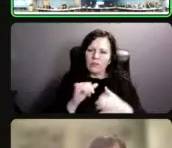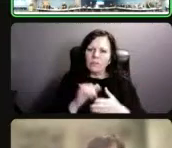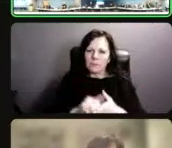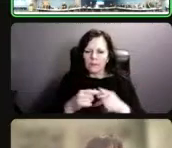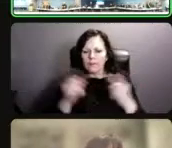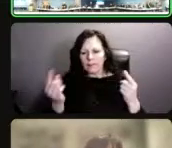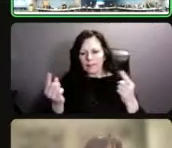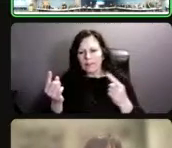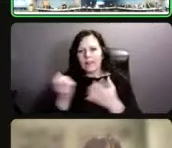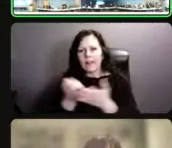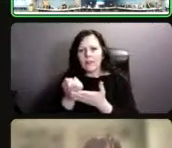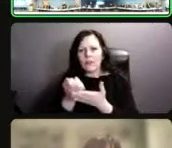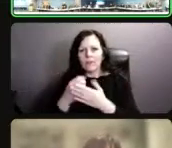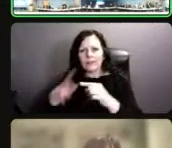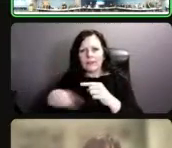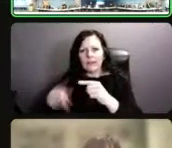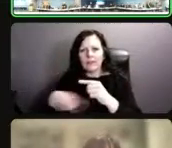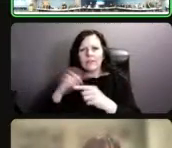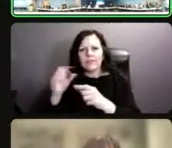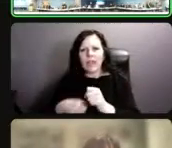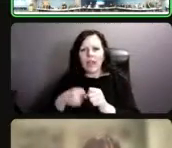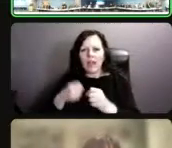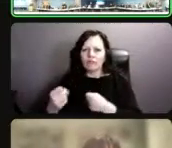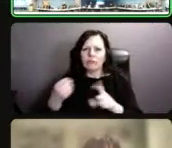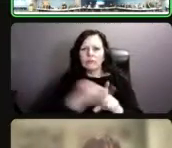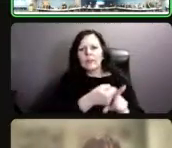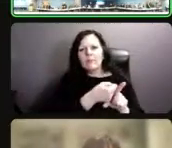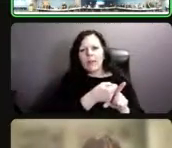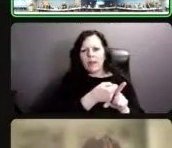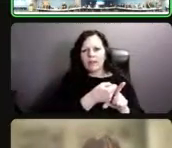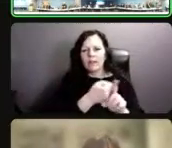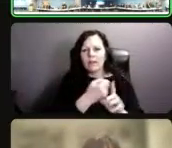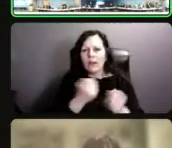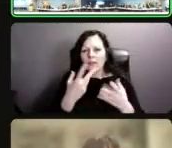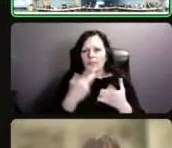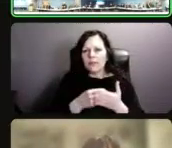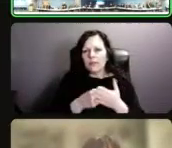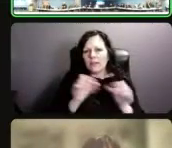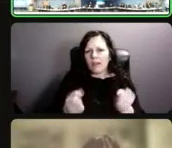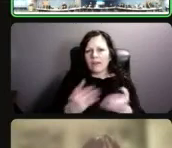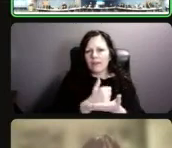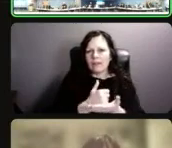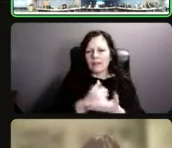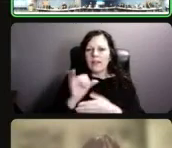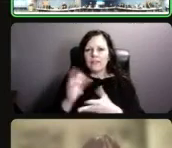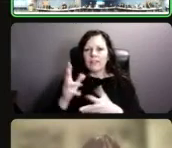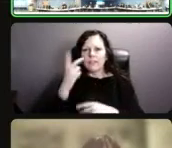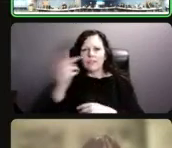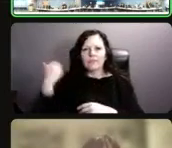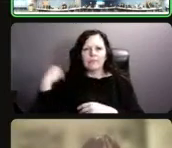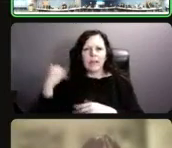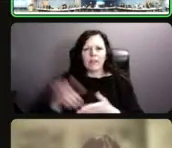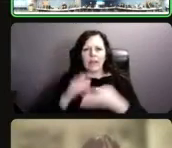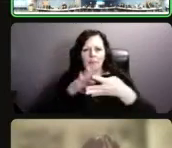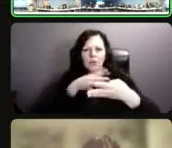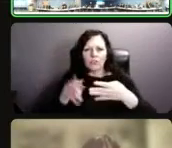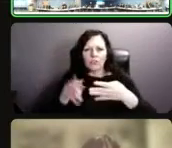TO CONTINUE INCREASE NATURALLY THATOES.